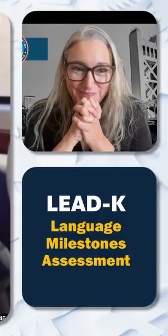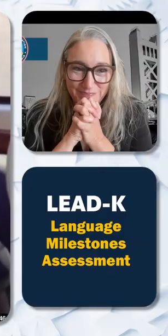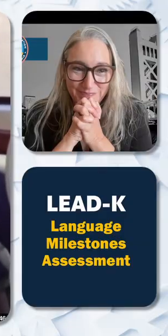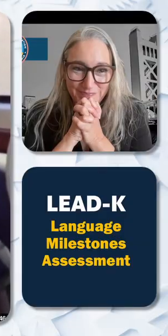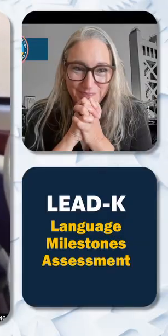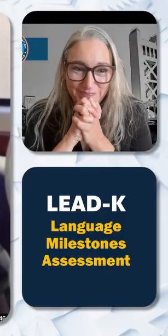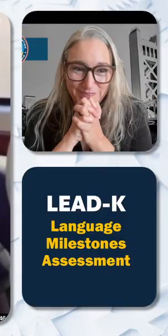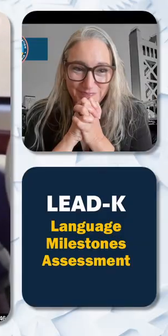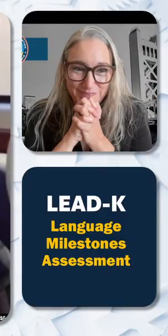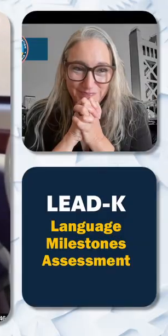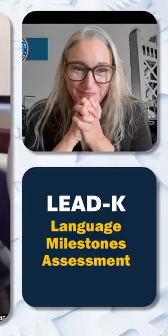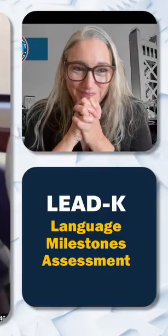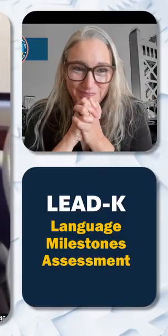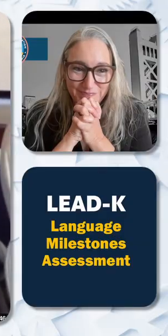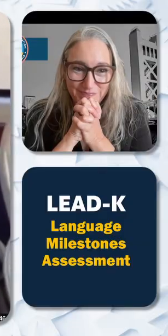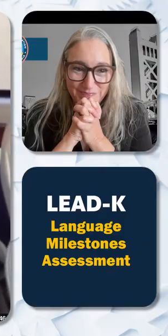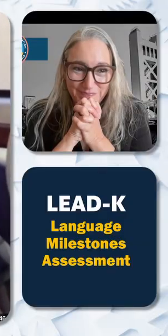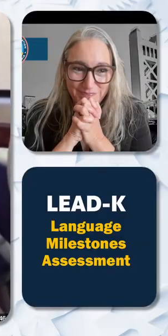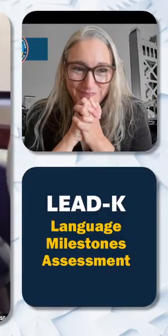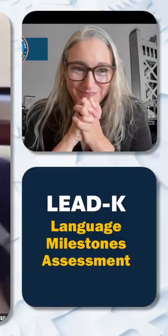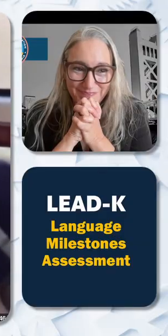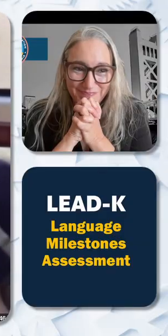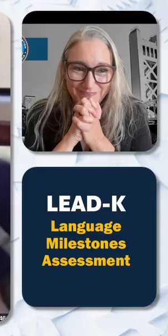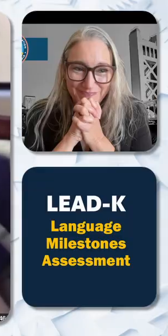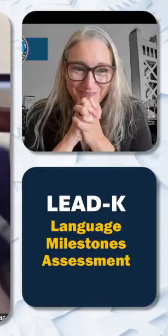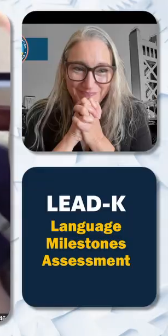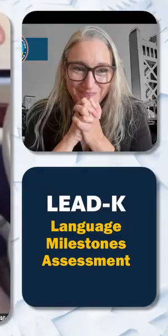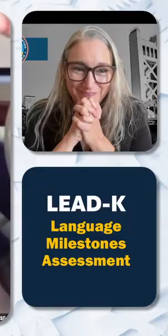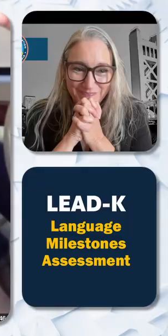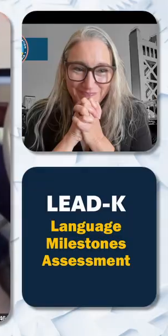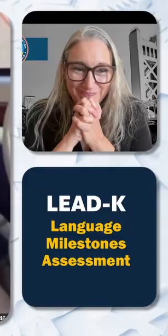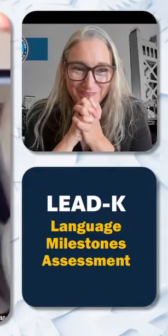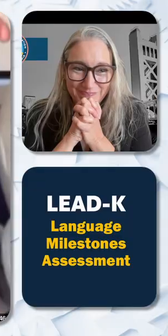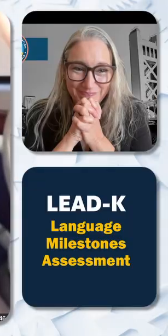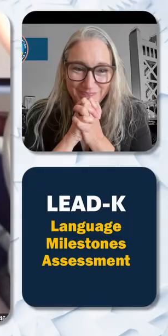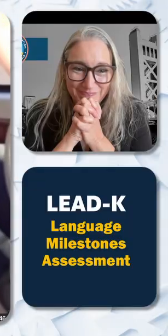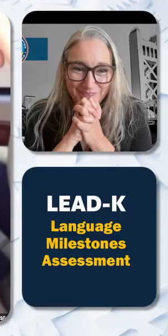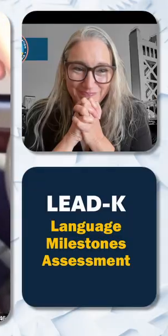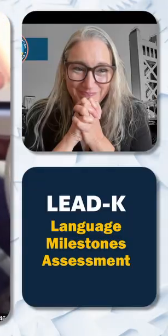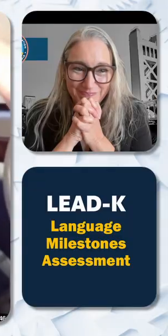"Yep," nodding his head. "I love you. I really love you!"